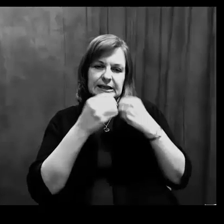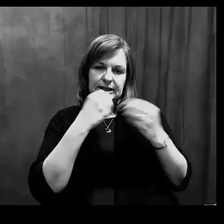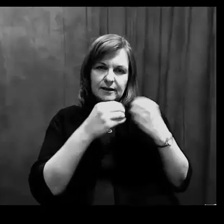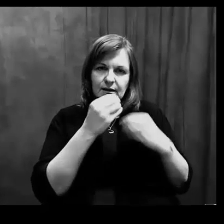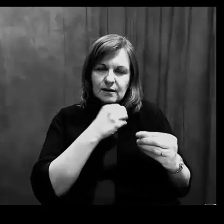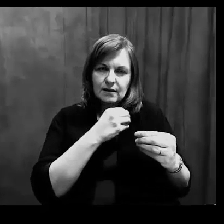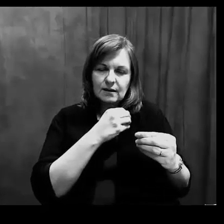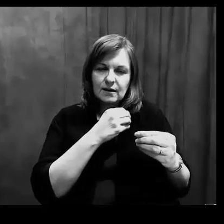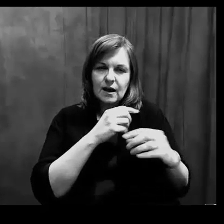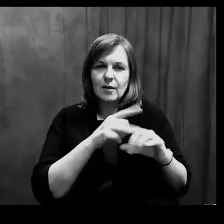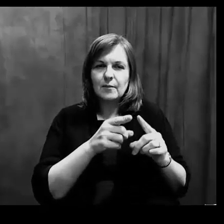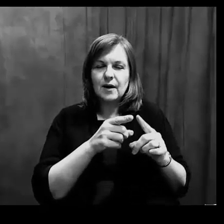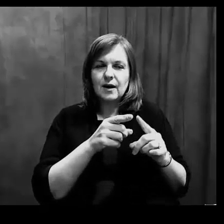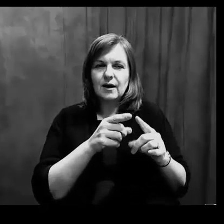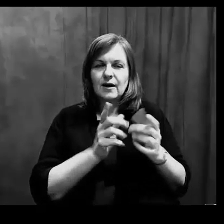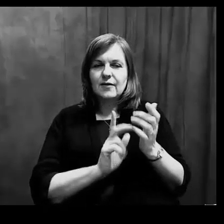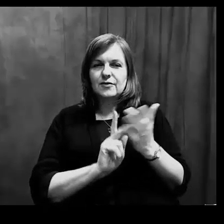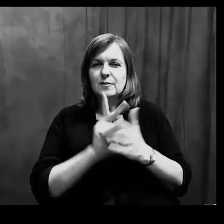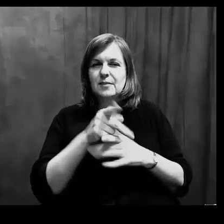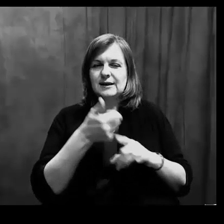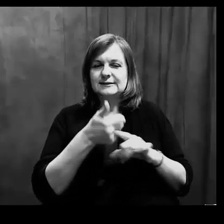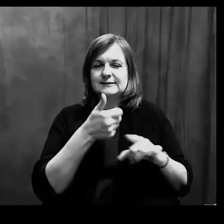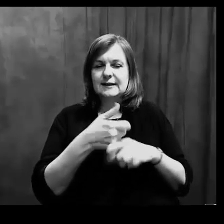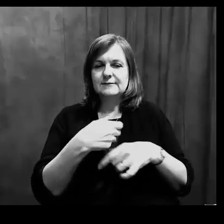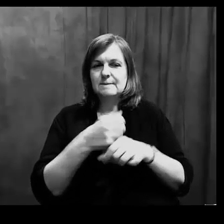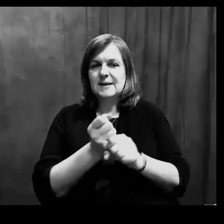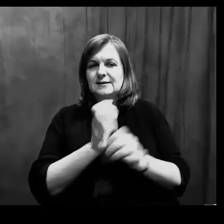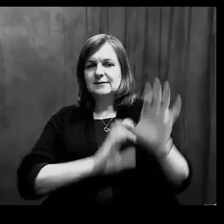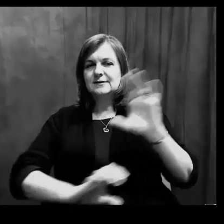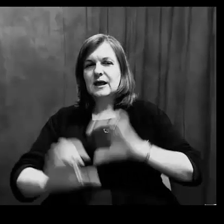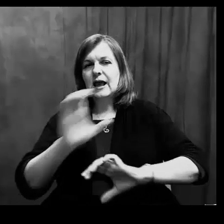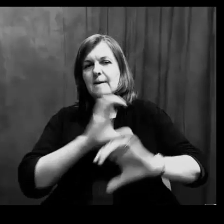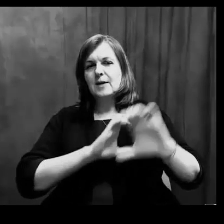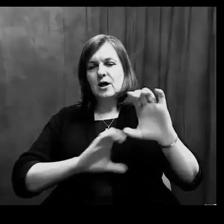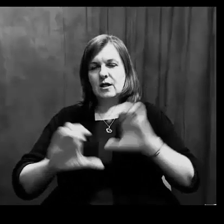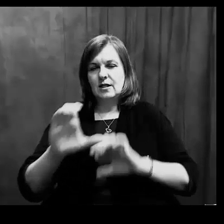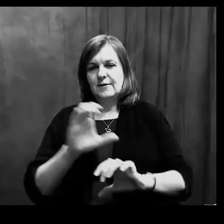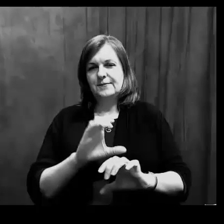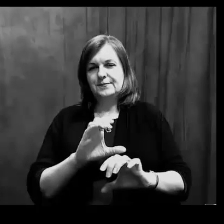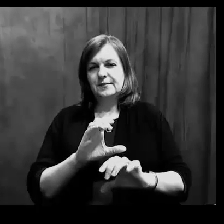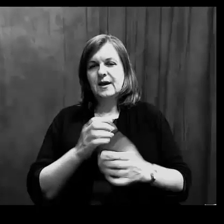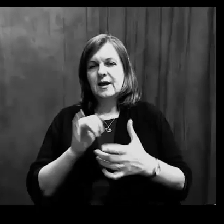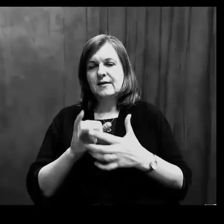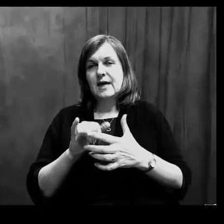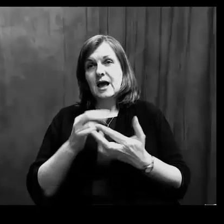fact that it's being eaten - ok - but it's producing a chemical pathway that releases